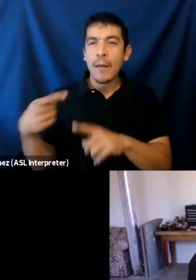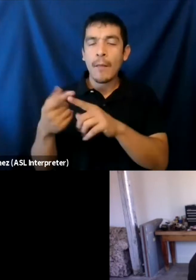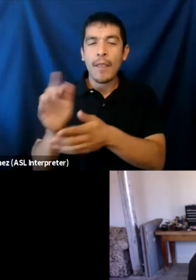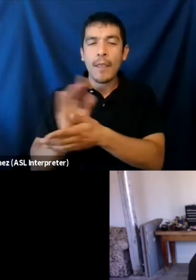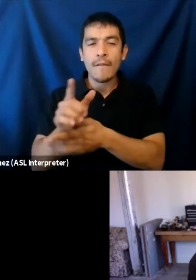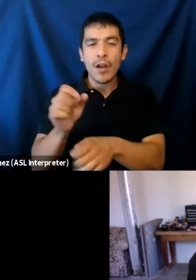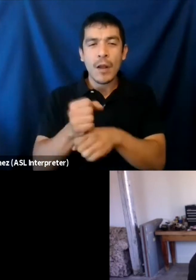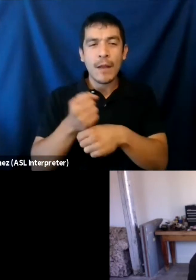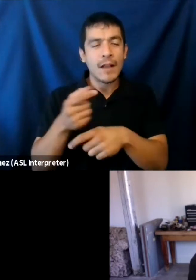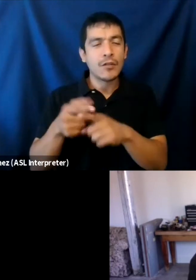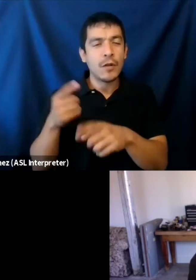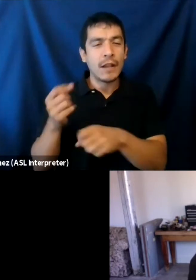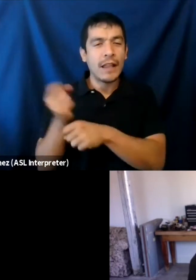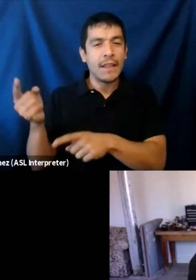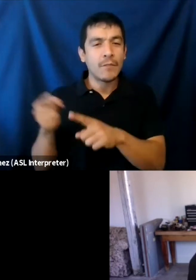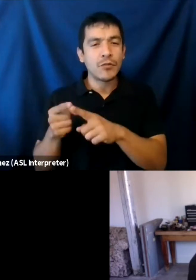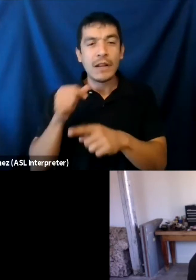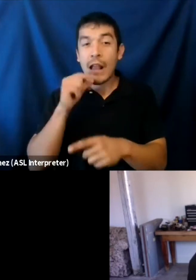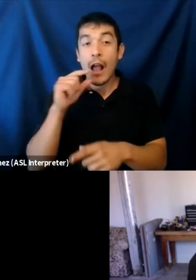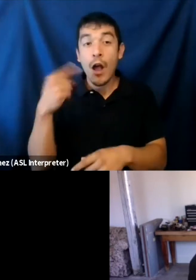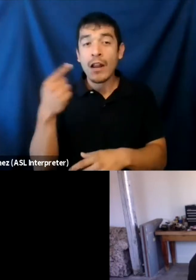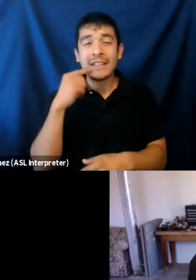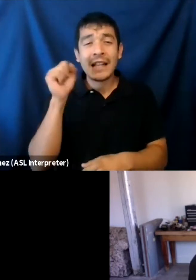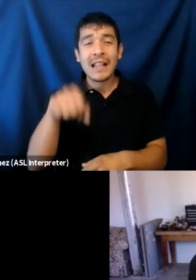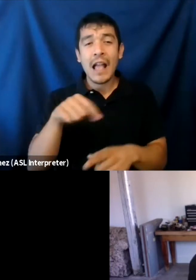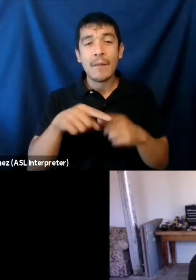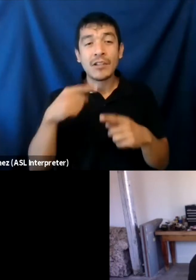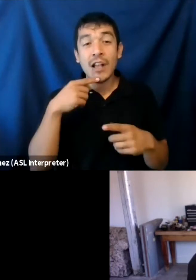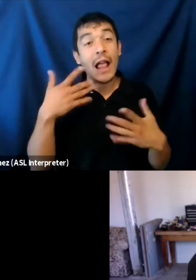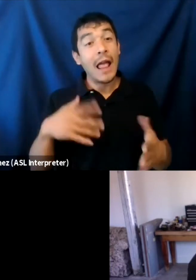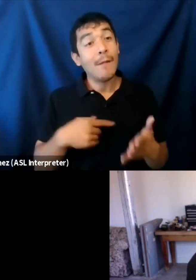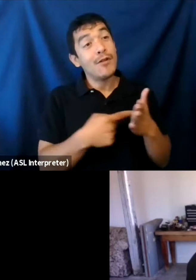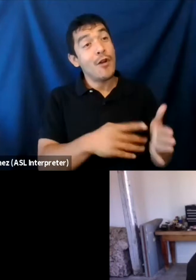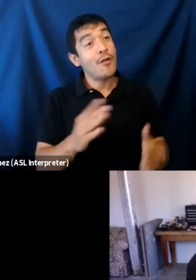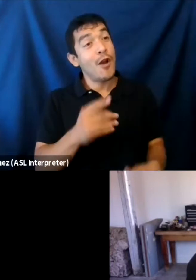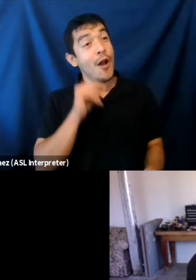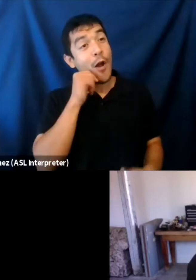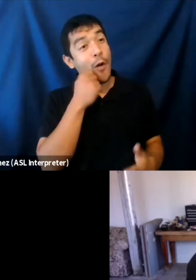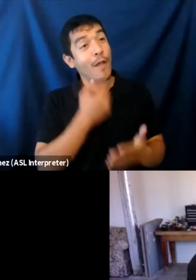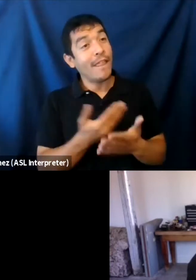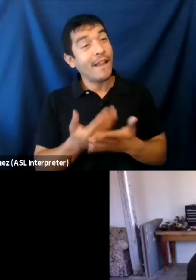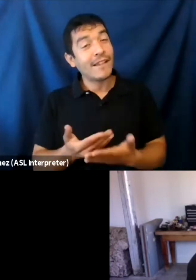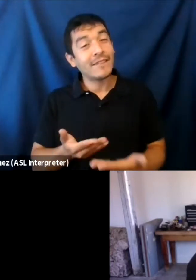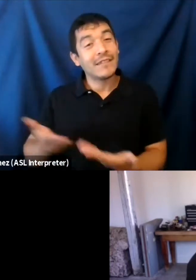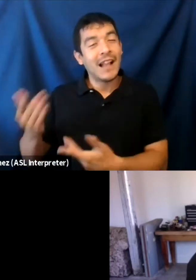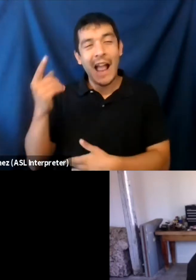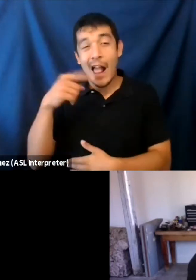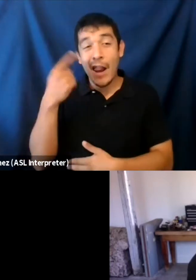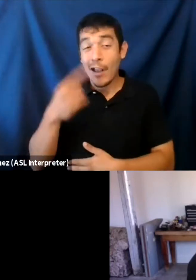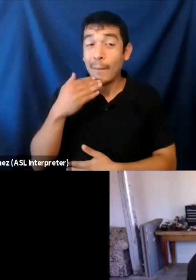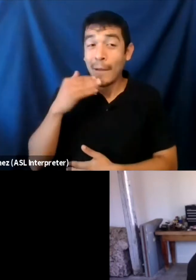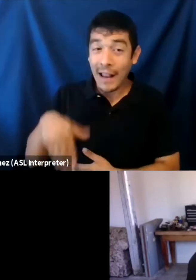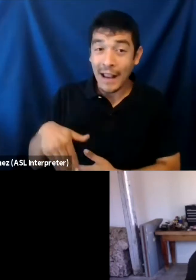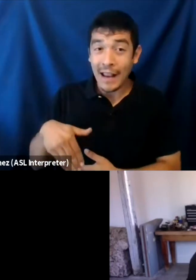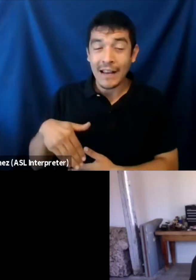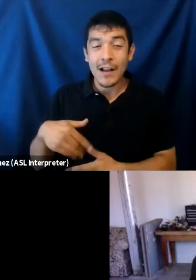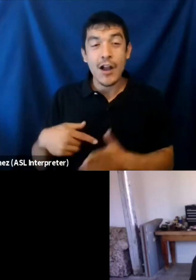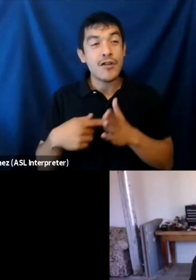to get them to not only say yes, but to be like, let me show you our cool things and look kind of ridiculous displaying our wares.